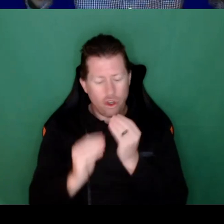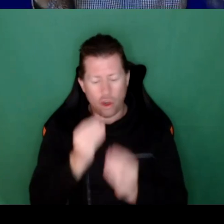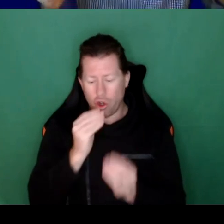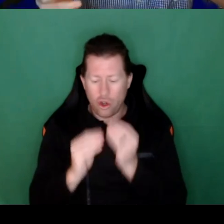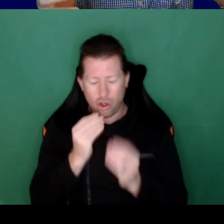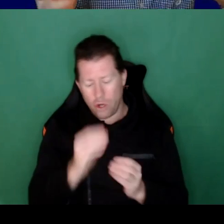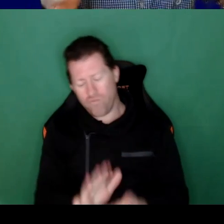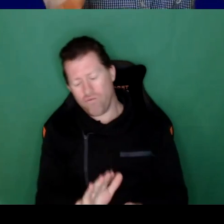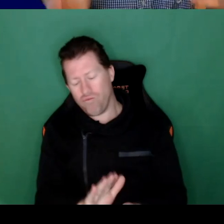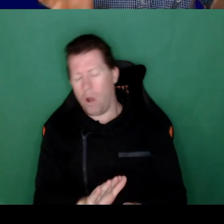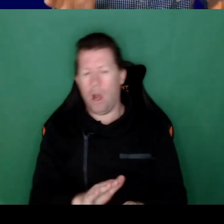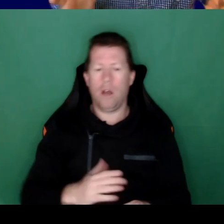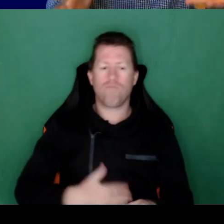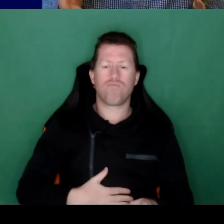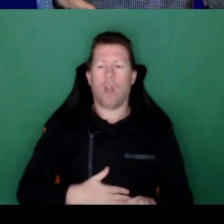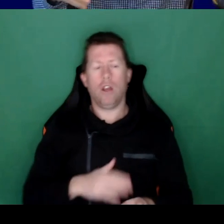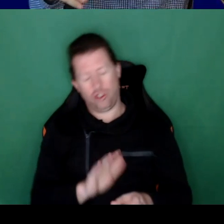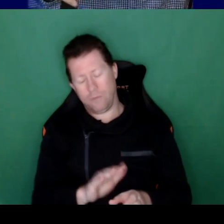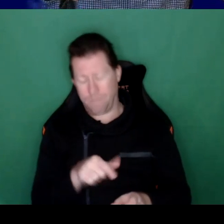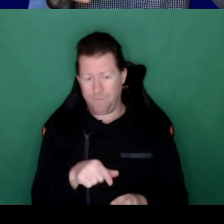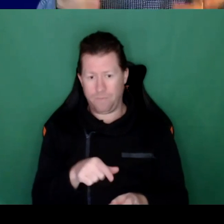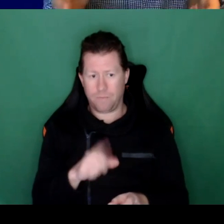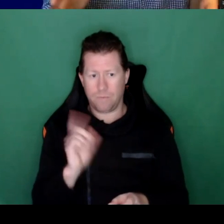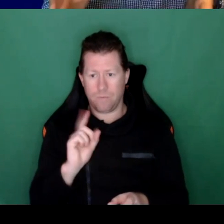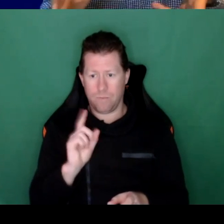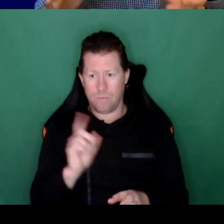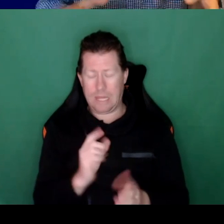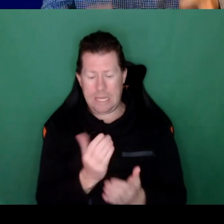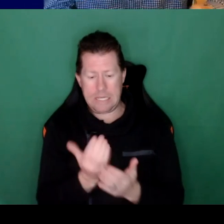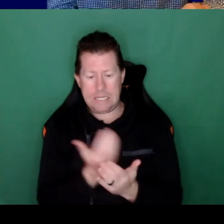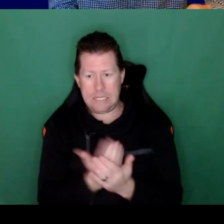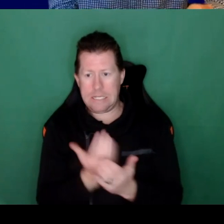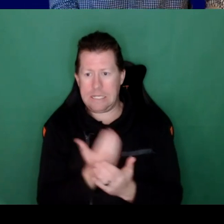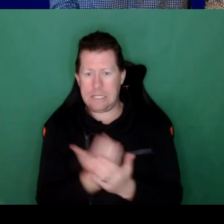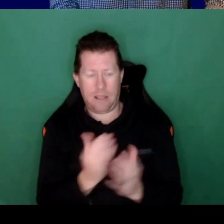This is this idea that you are savouring a very special dessert.